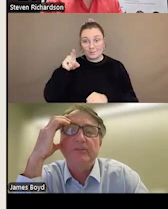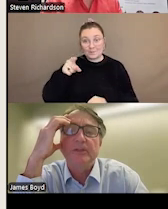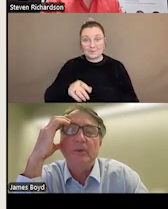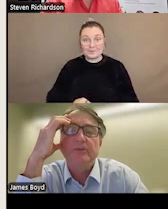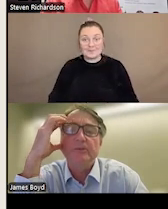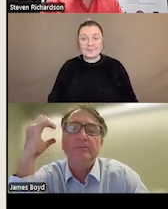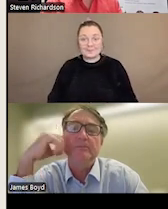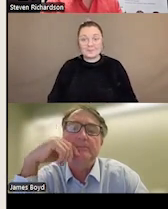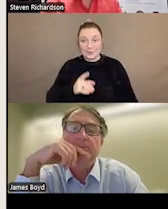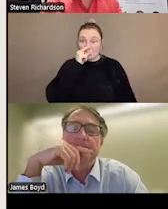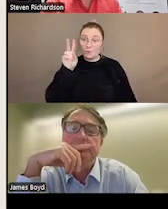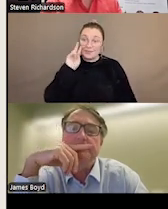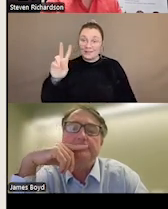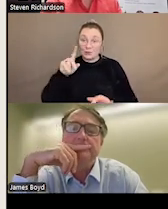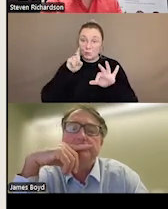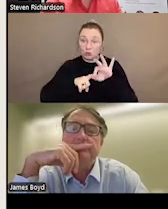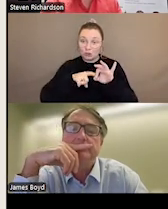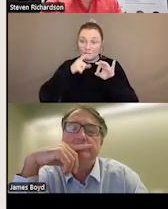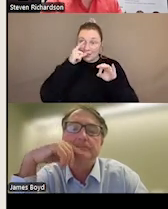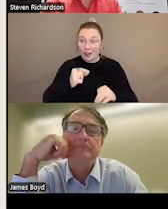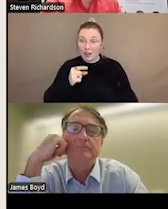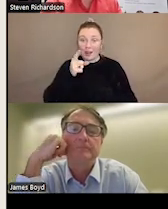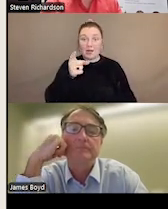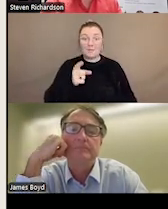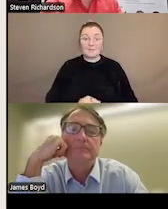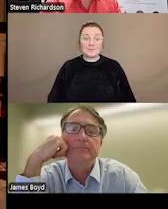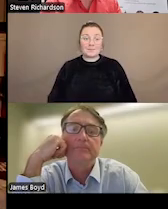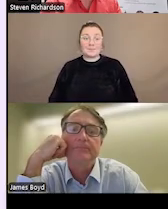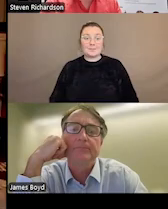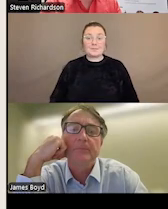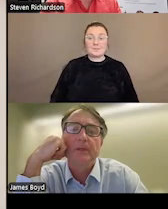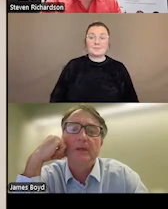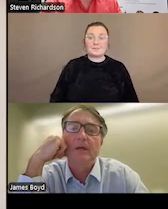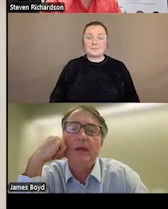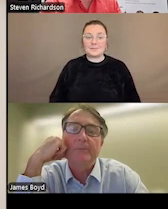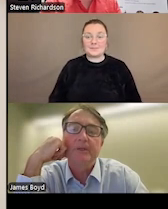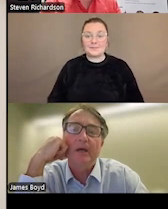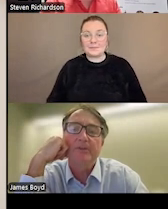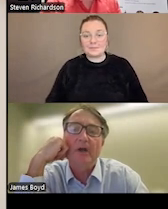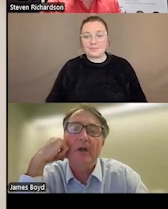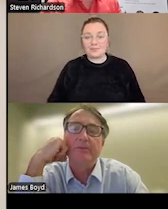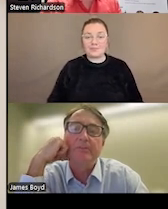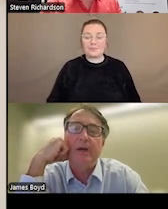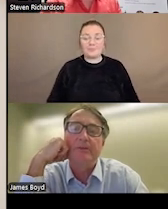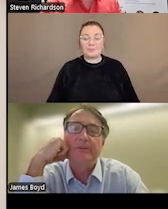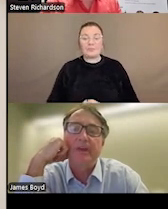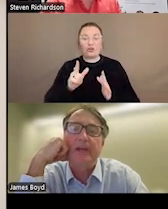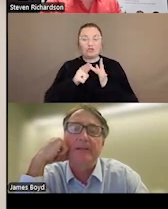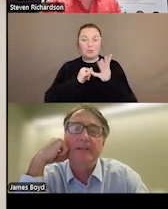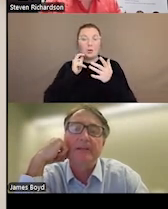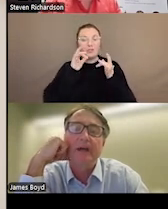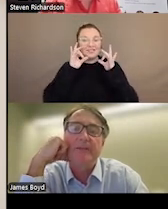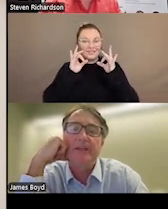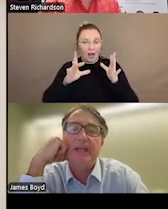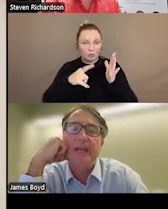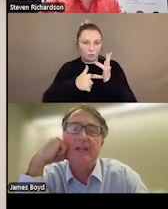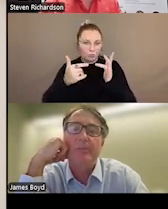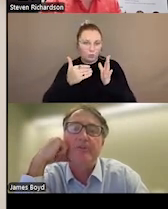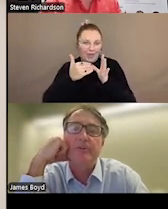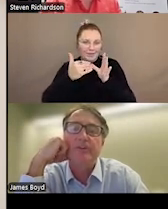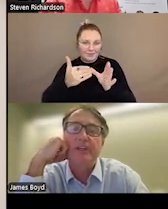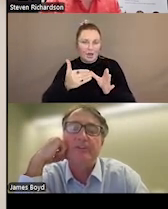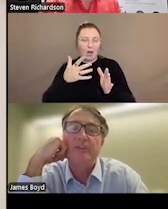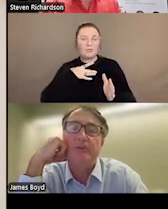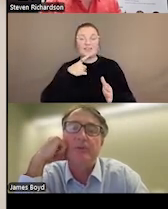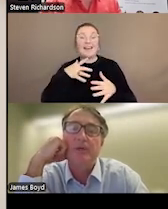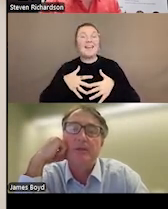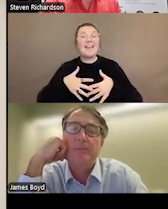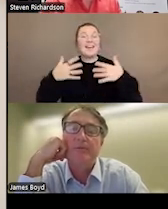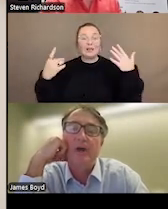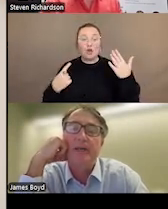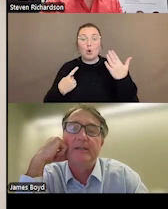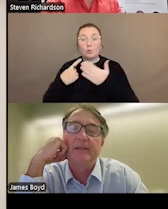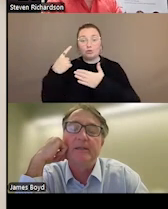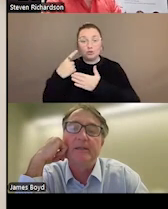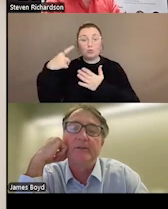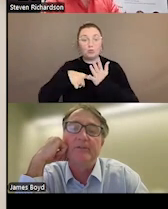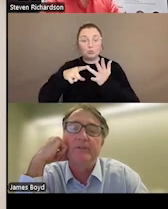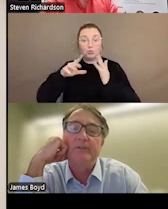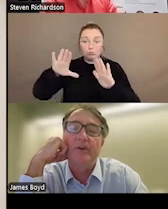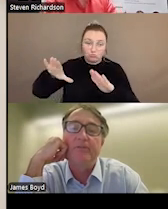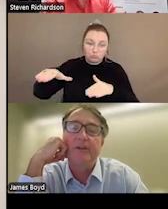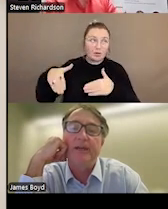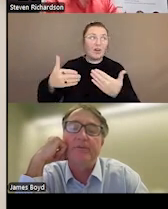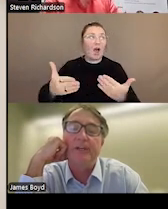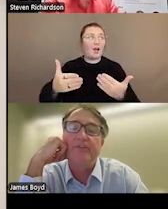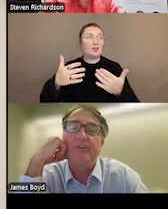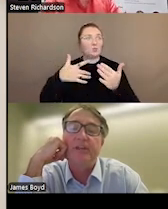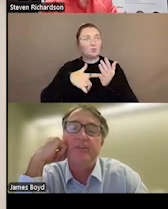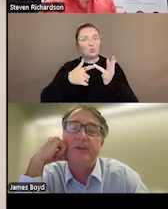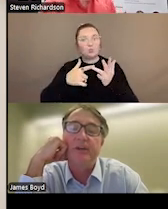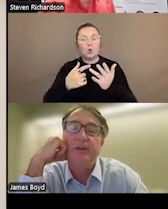see the question? I'll start by saying I think any opportunity to provide, to offer leverage either a